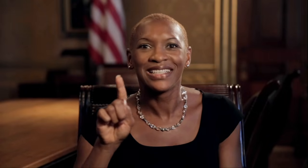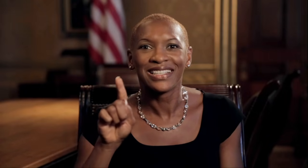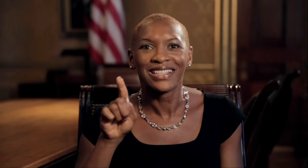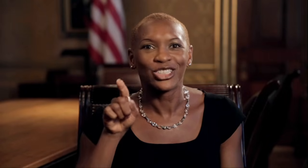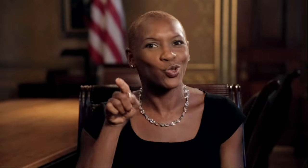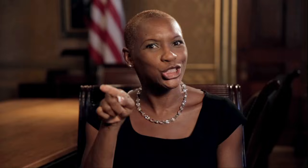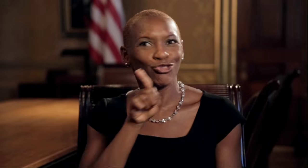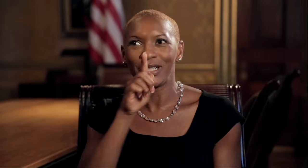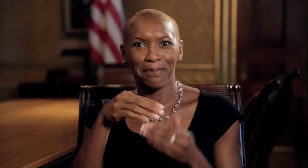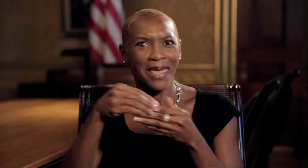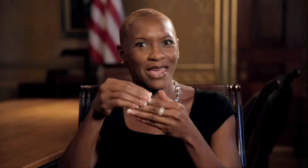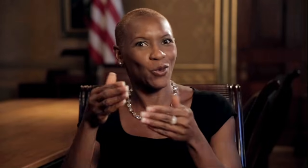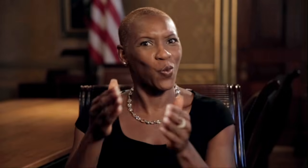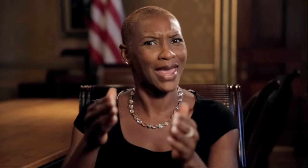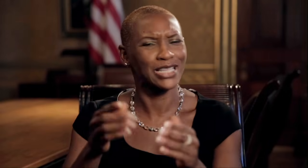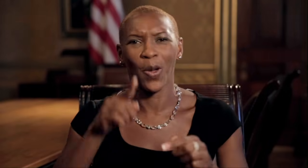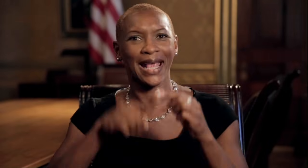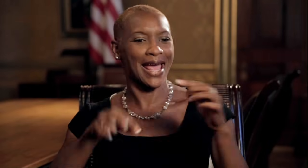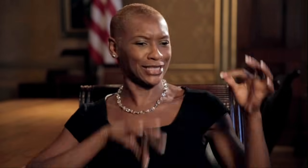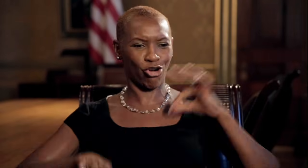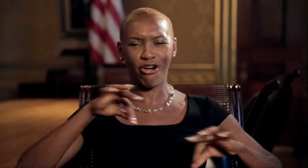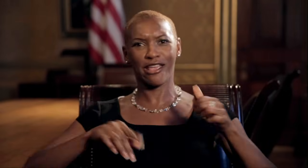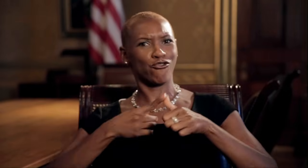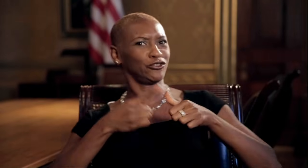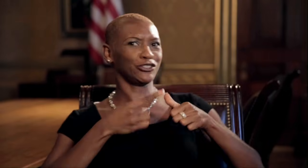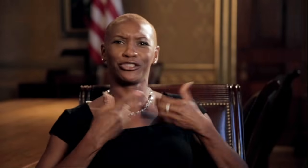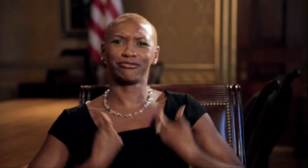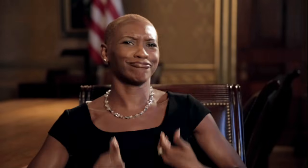She really paved the way. So I can't take credit for being first.